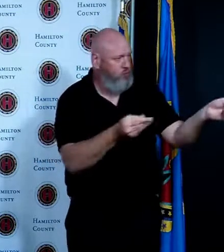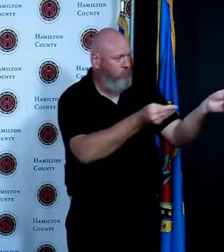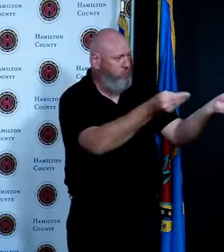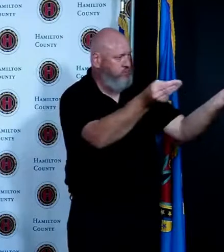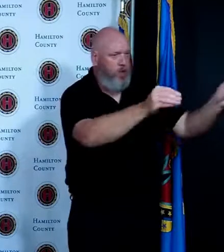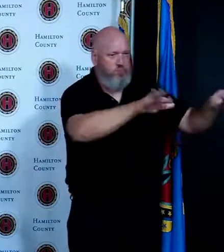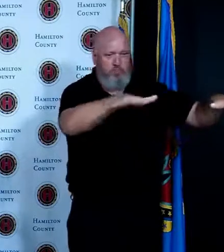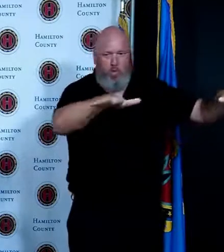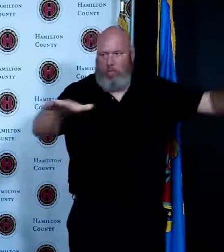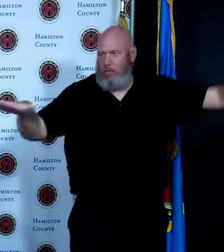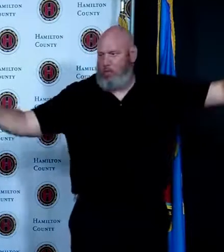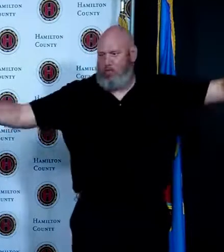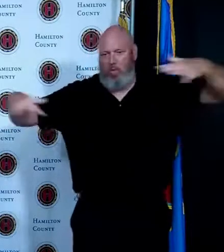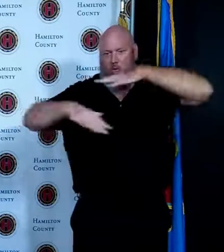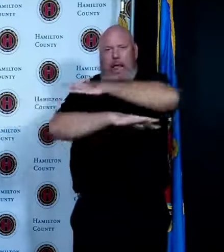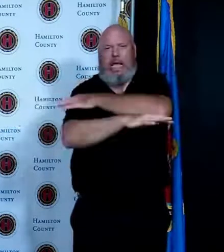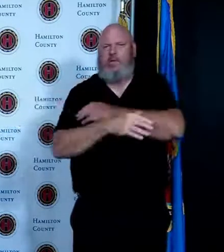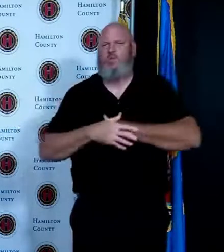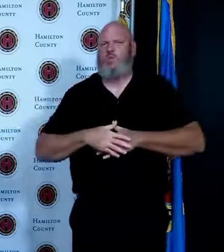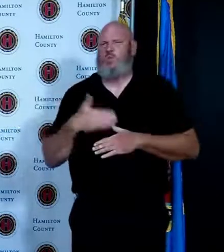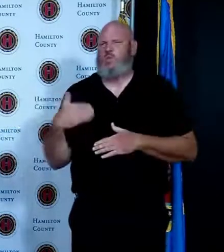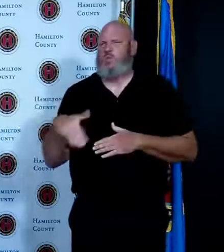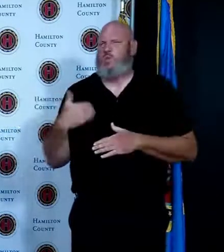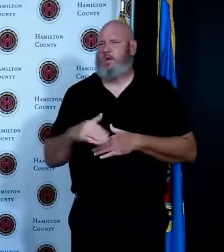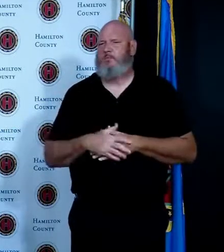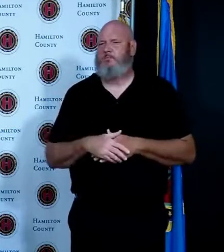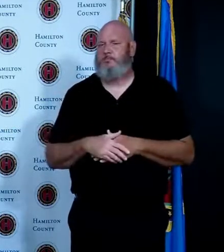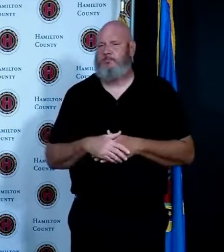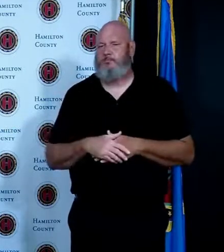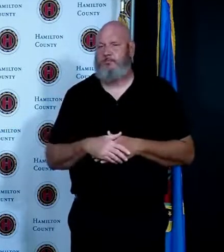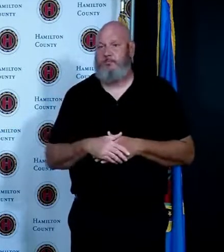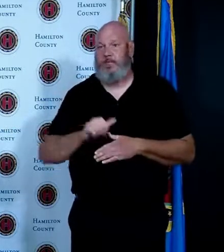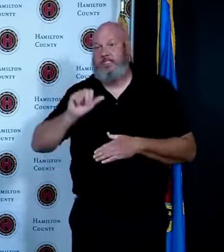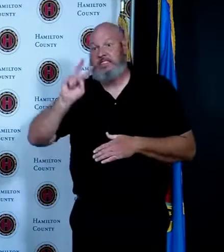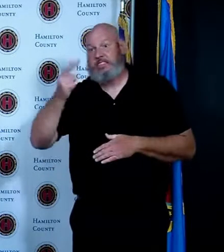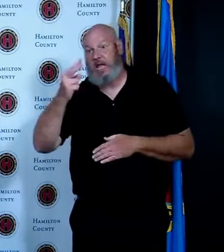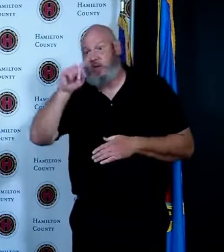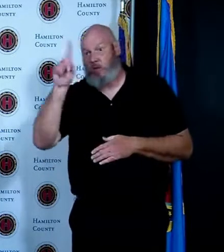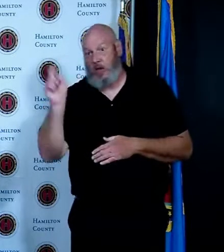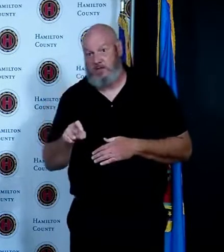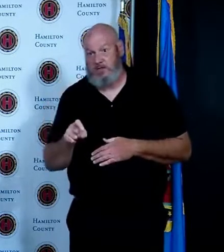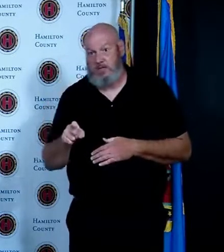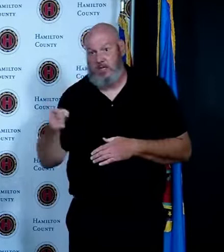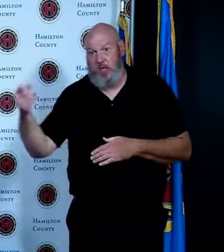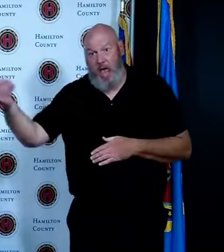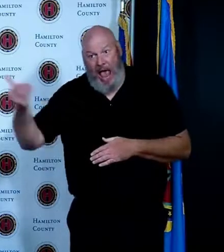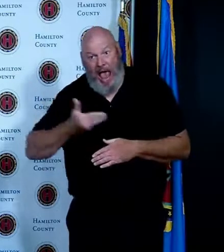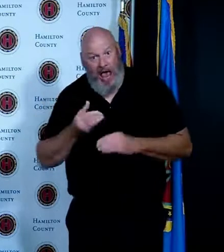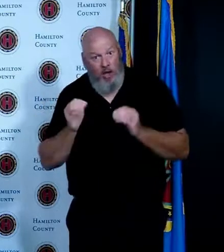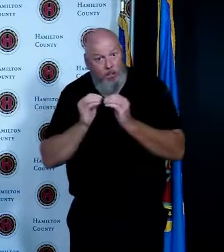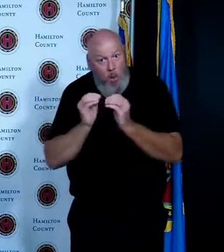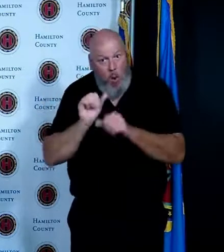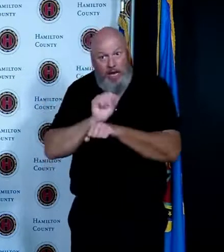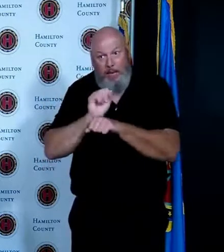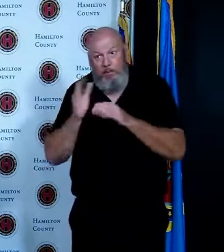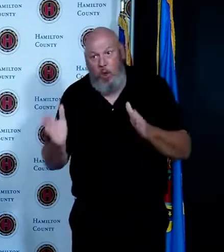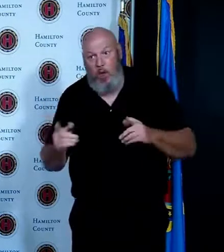second question do you guys plan to bring on any additional employees to handle these complaints that you might be getting from folks in the community